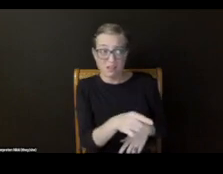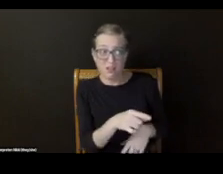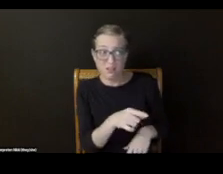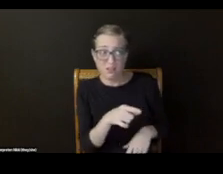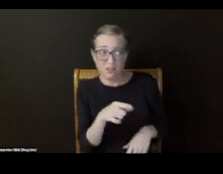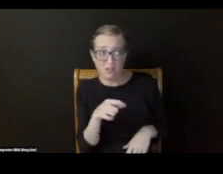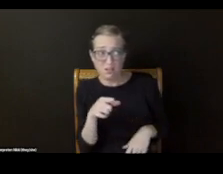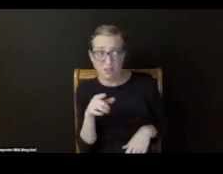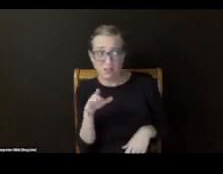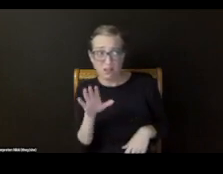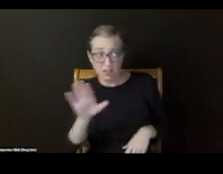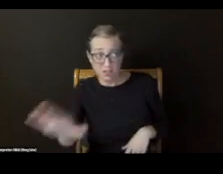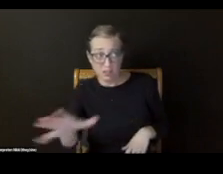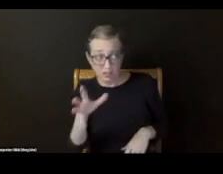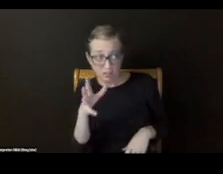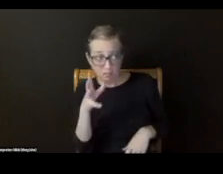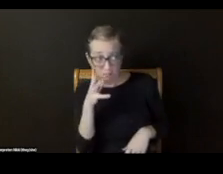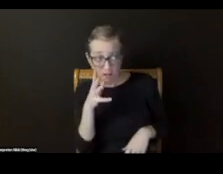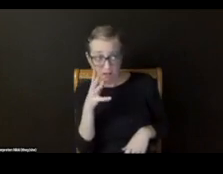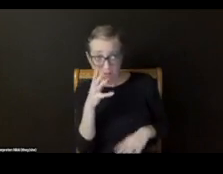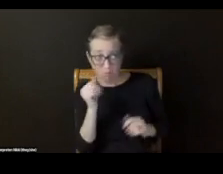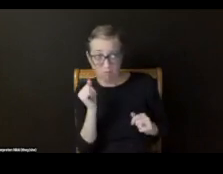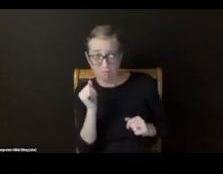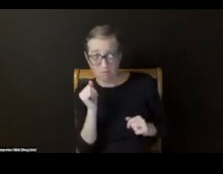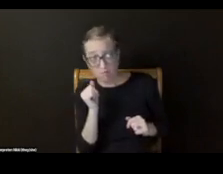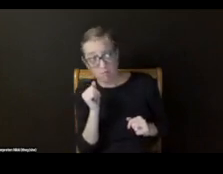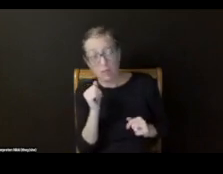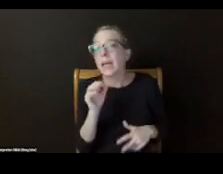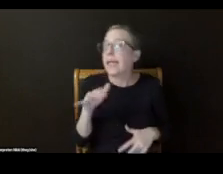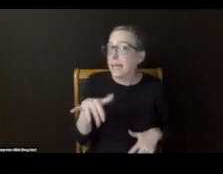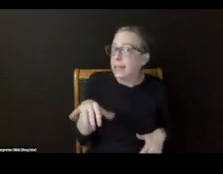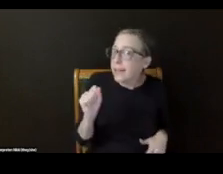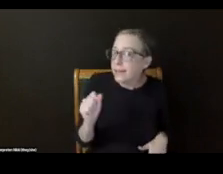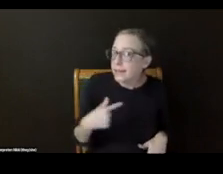I carried him. He's my child.